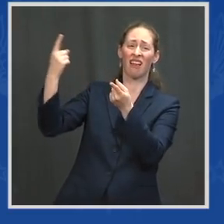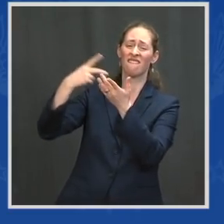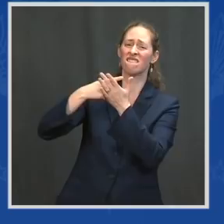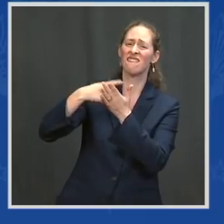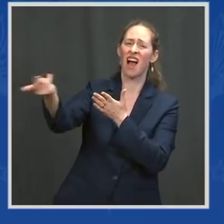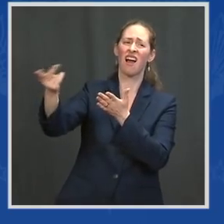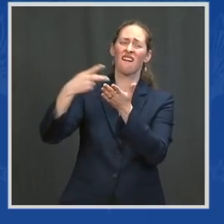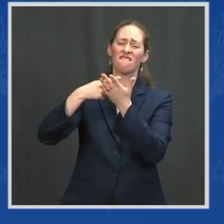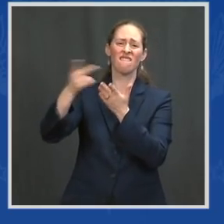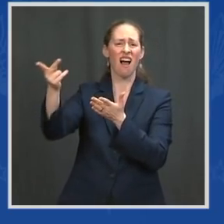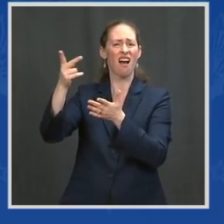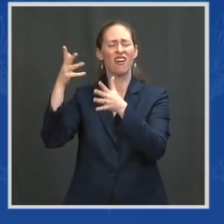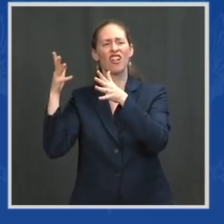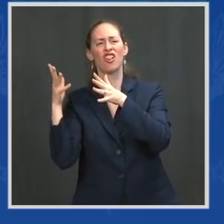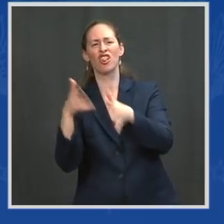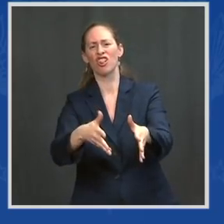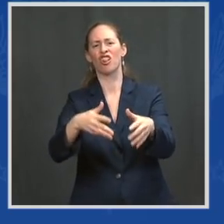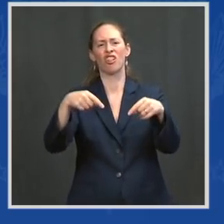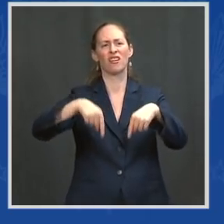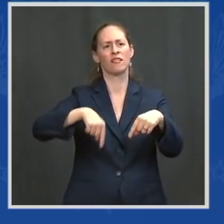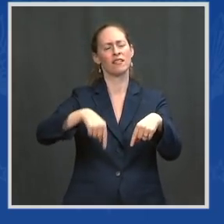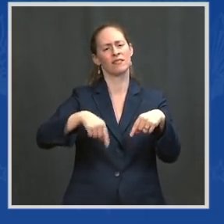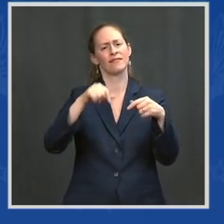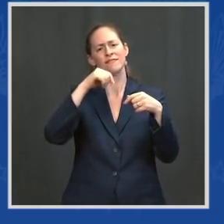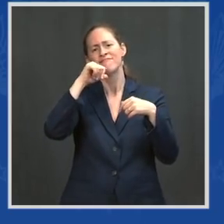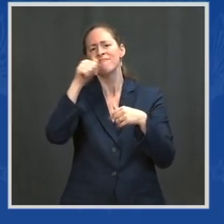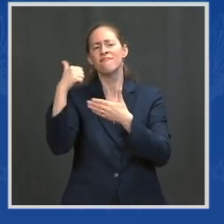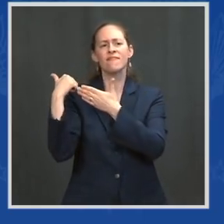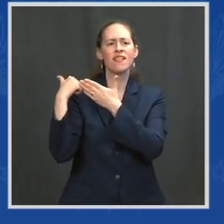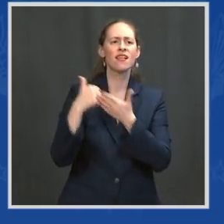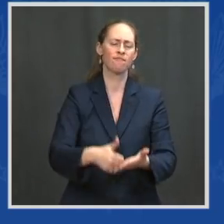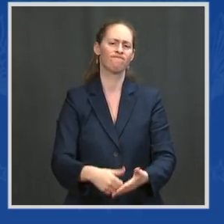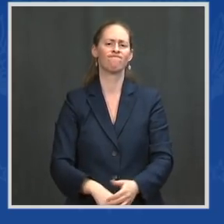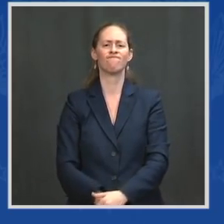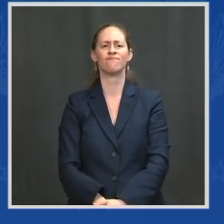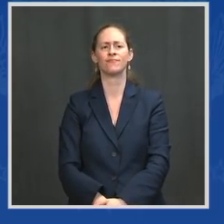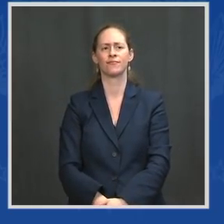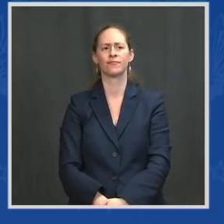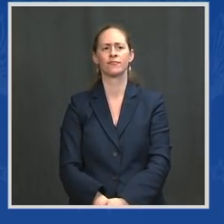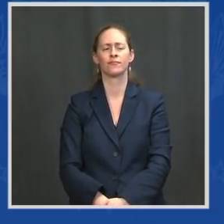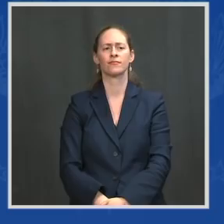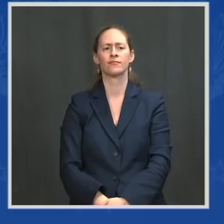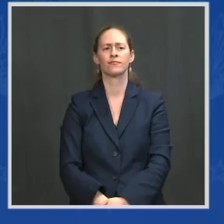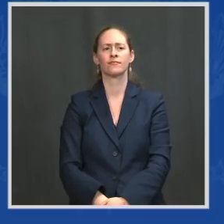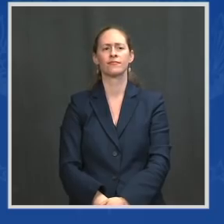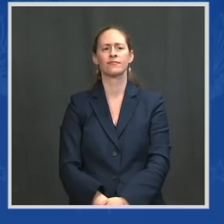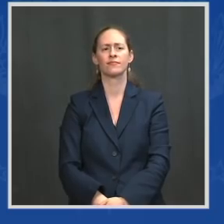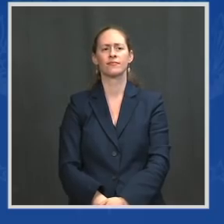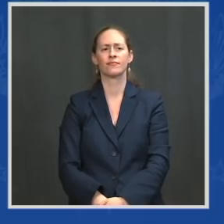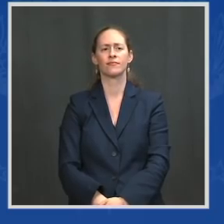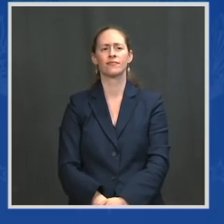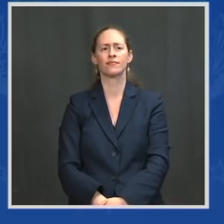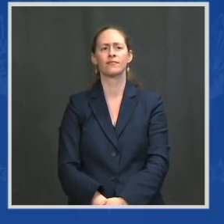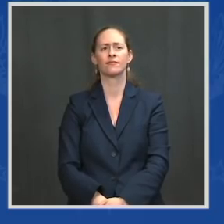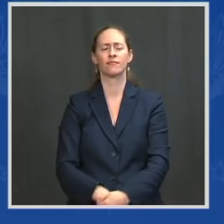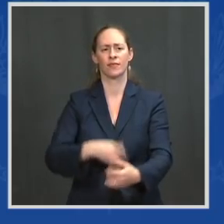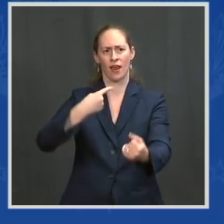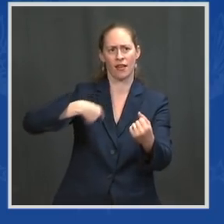So yes, my administration is appreciative of the conversations we have had with President Biden's administration over recent months.